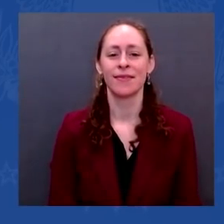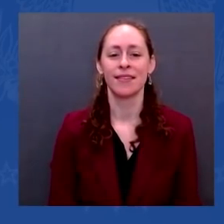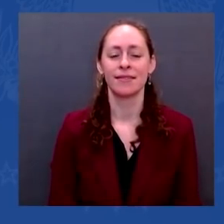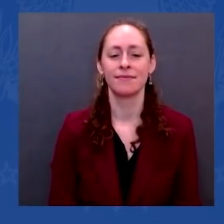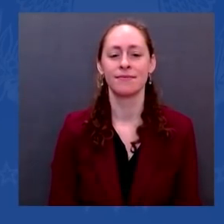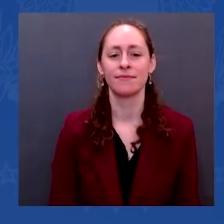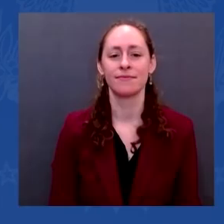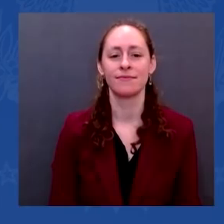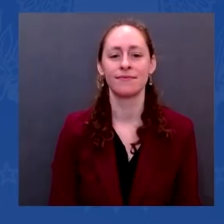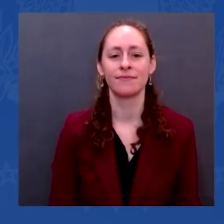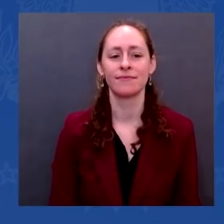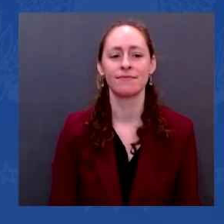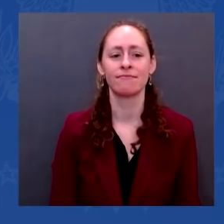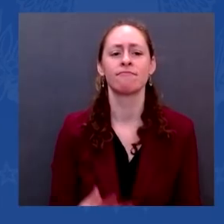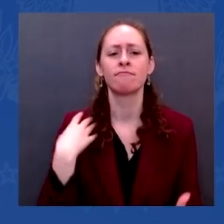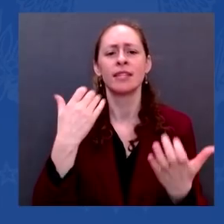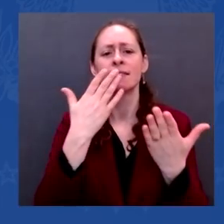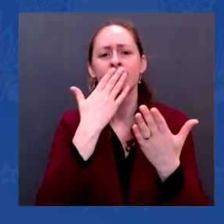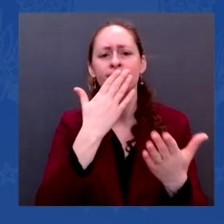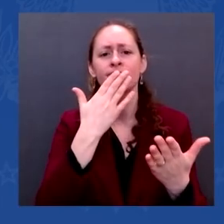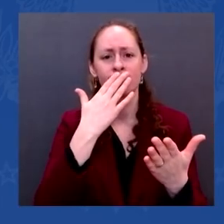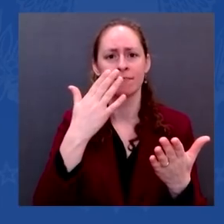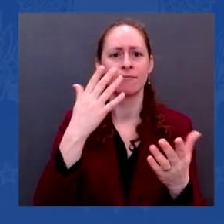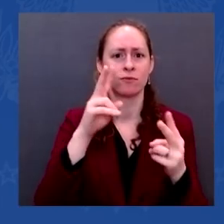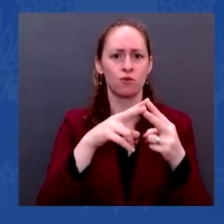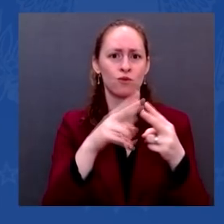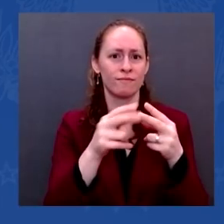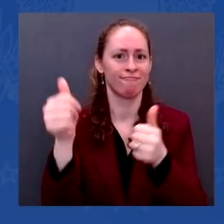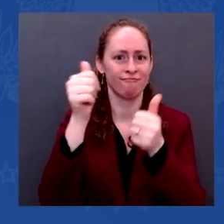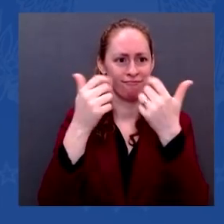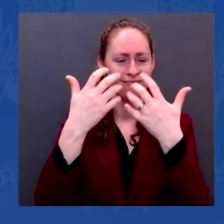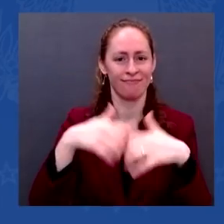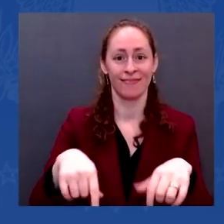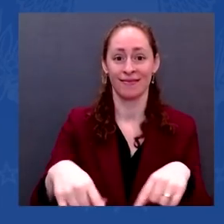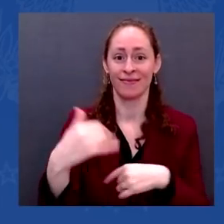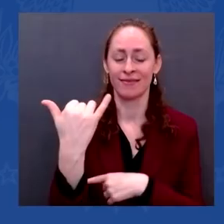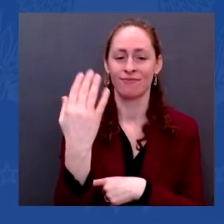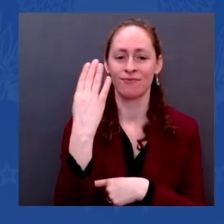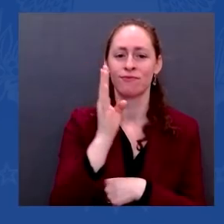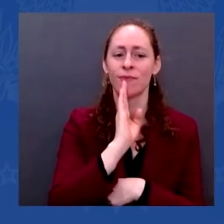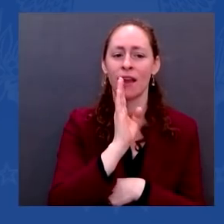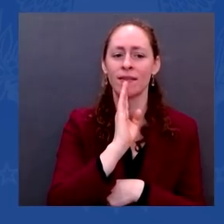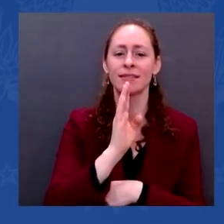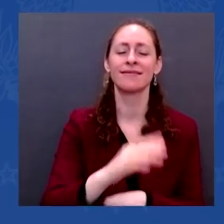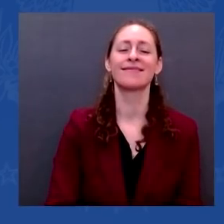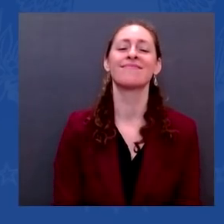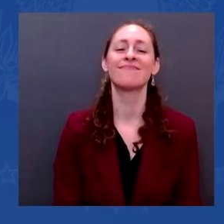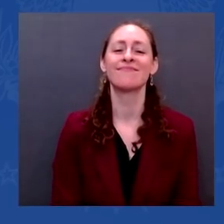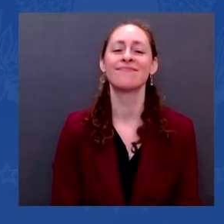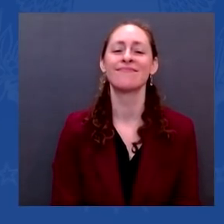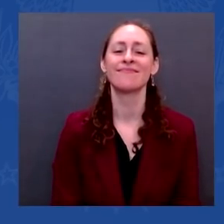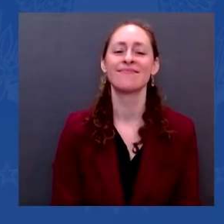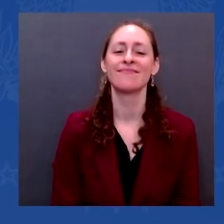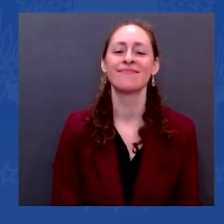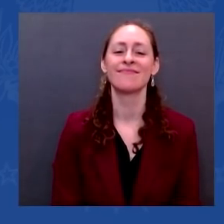[Senators] Gillibrand and Rounds. Mike, I know it's been three months to this day that you lost Jean to cancer.